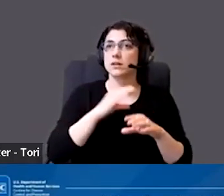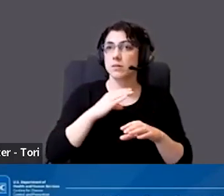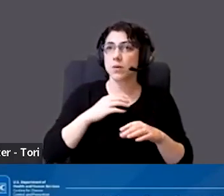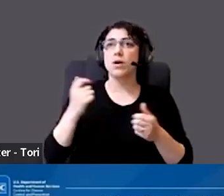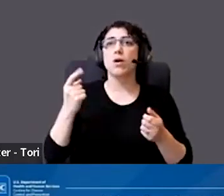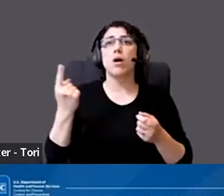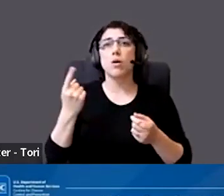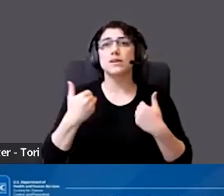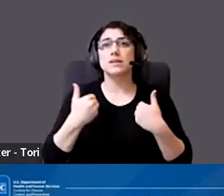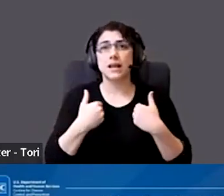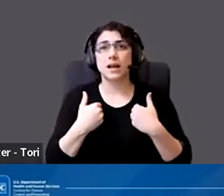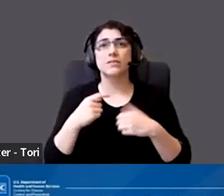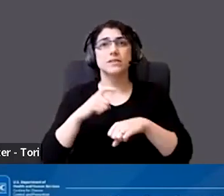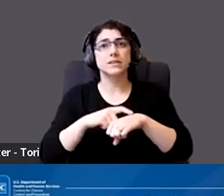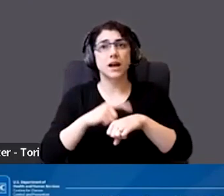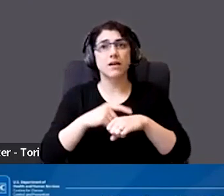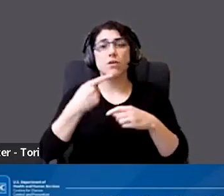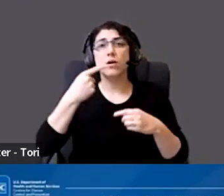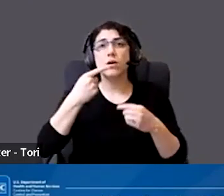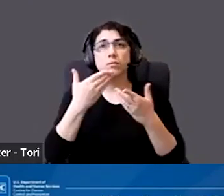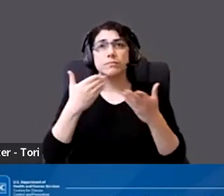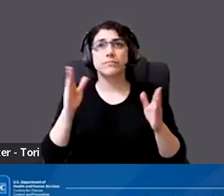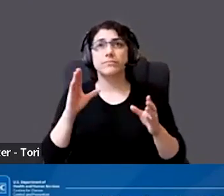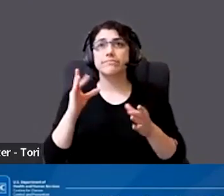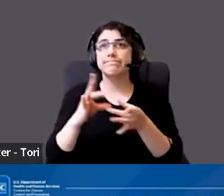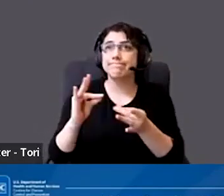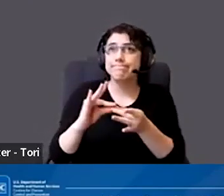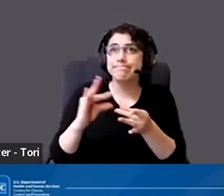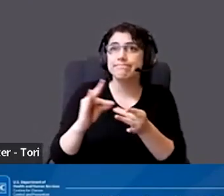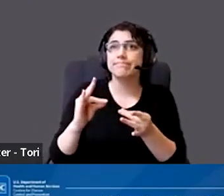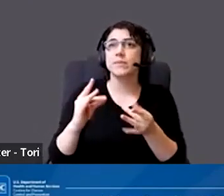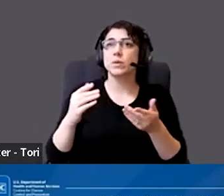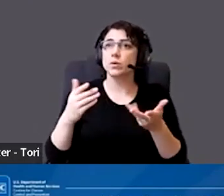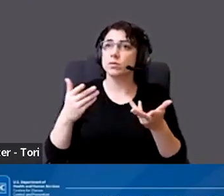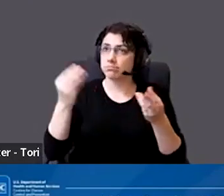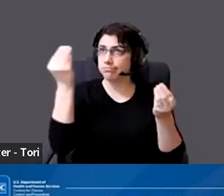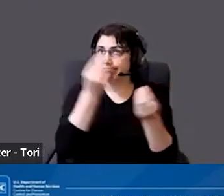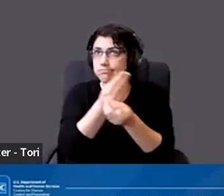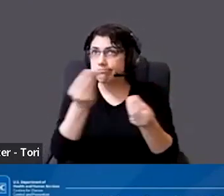for public comment, and we advertise that availability in the Federal Register.